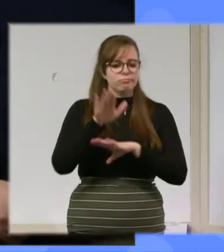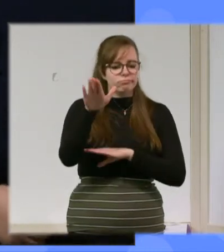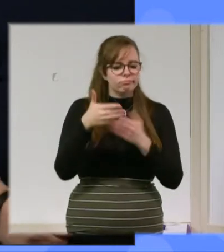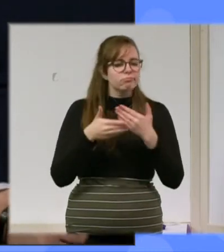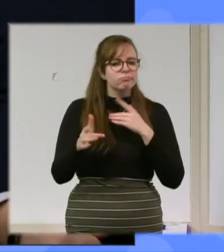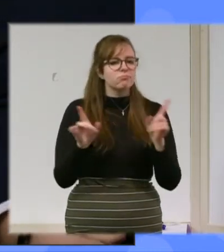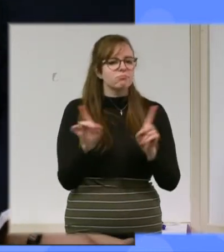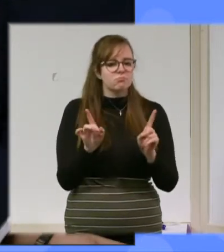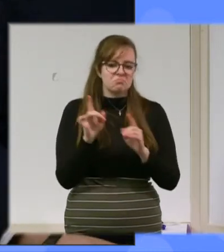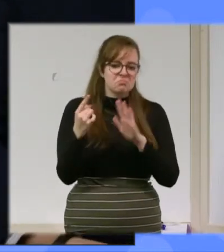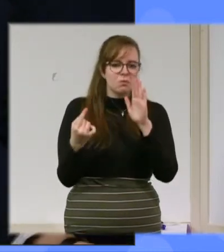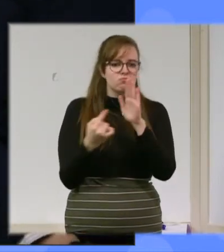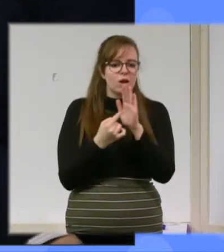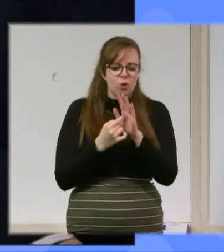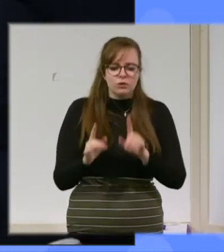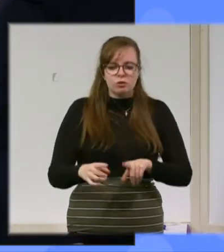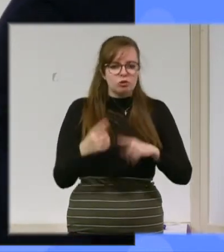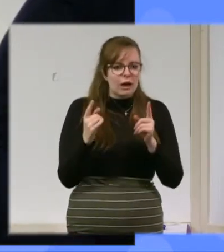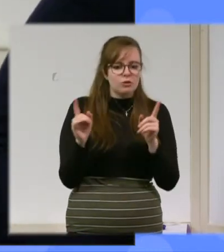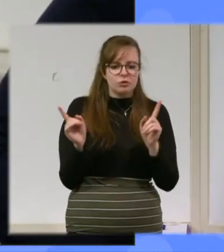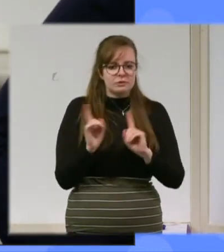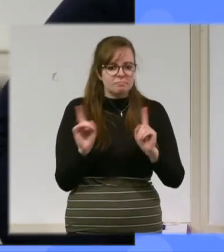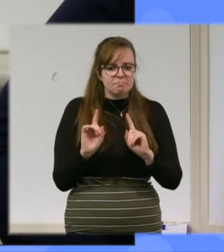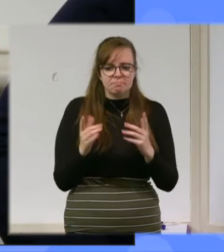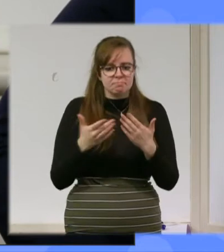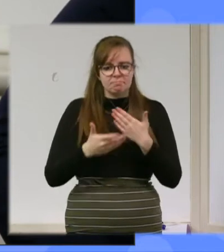authorities and the challenges that you see face the people of Scotland I